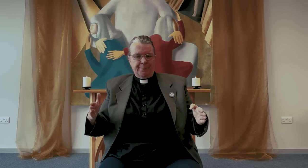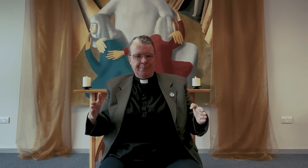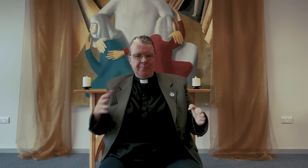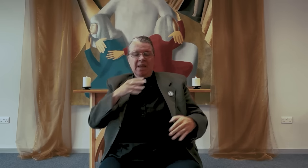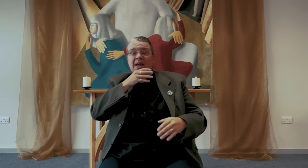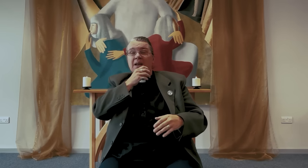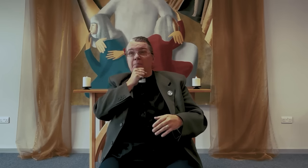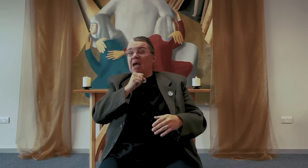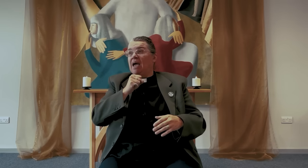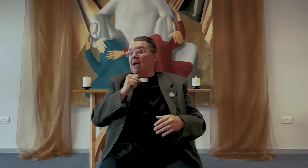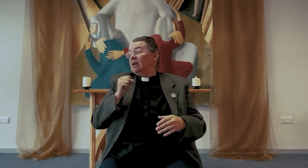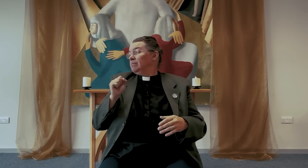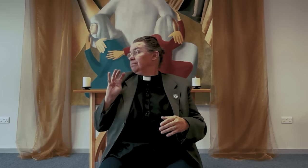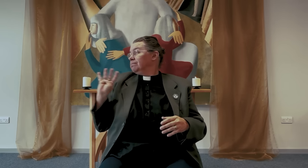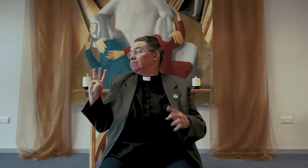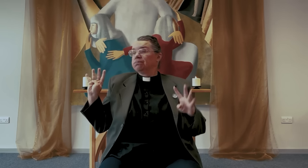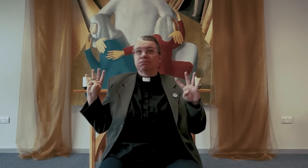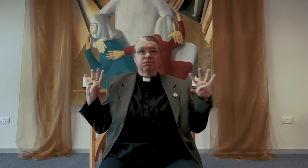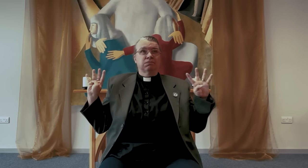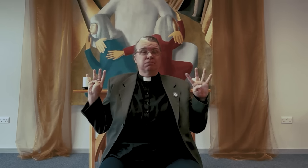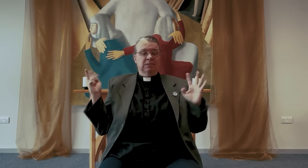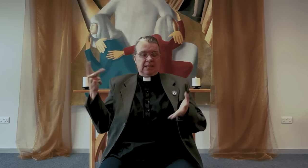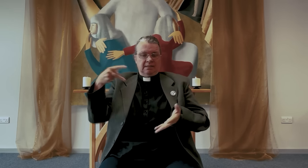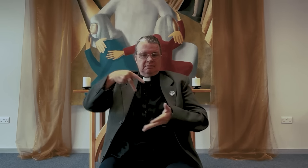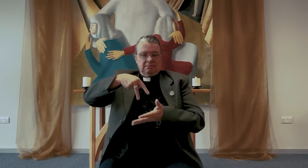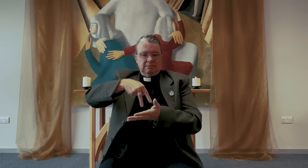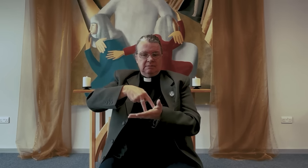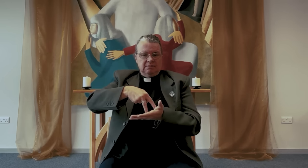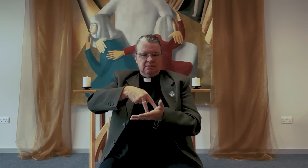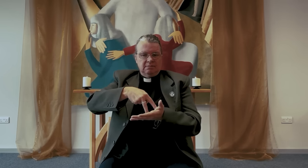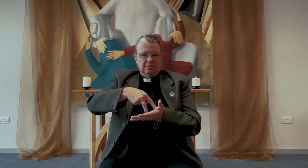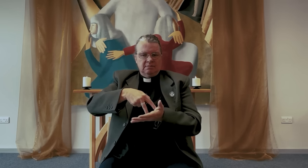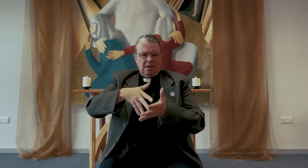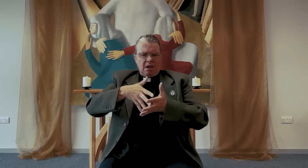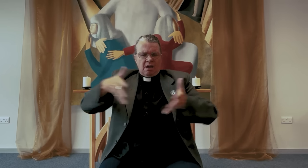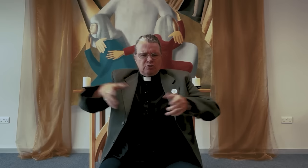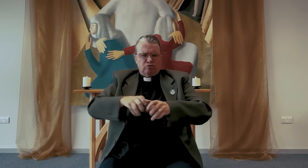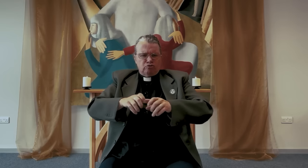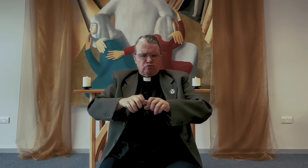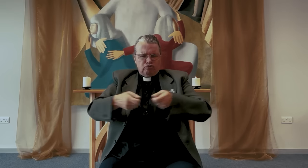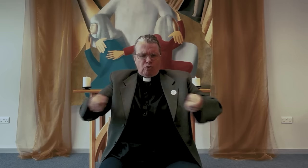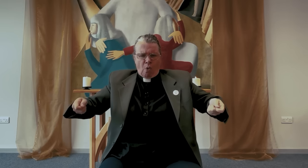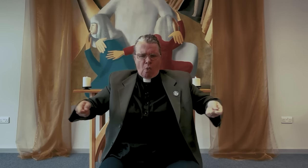A man, flanked by others, stands, and a large scroll is unrolled,